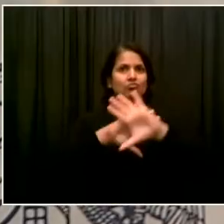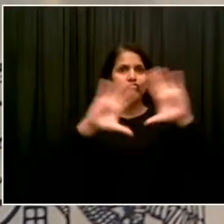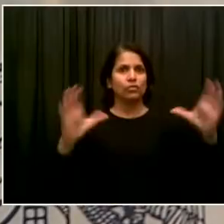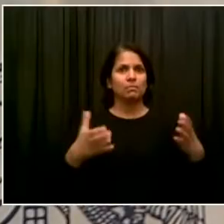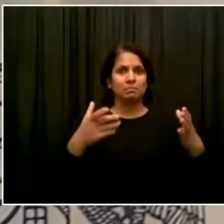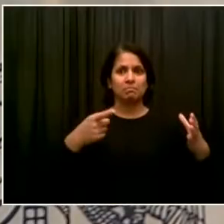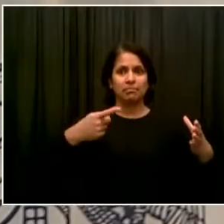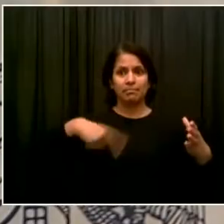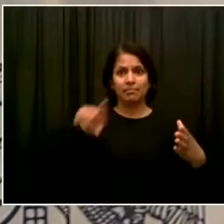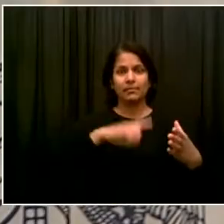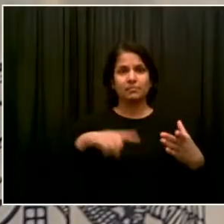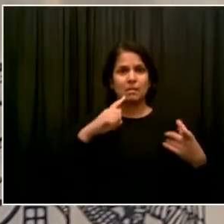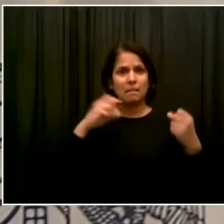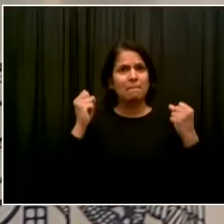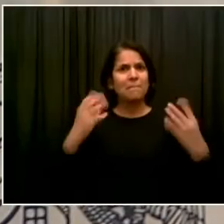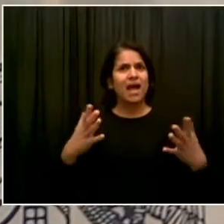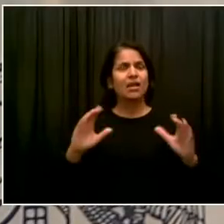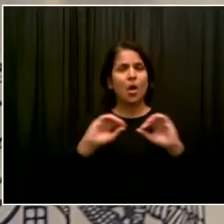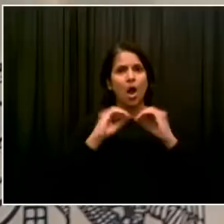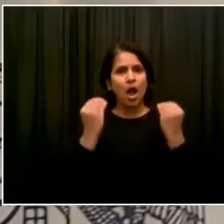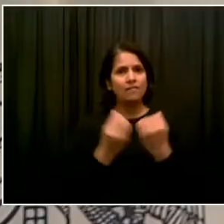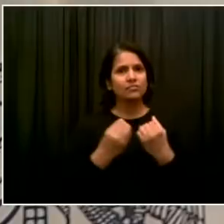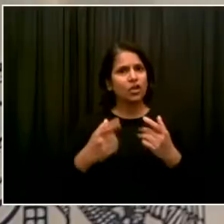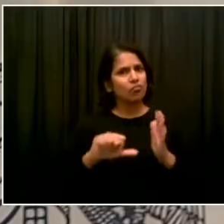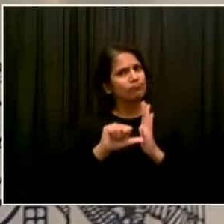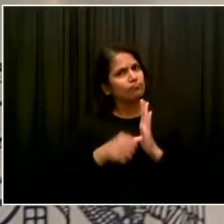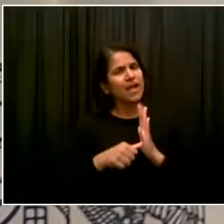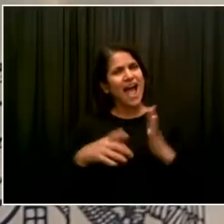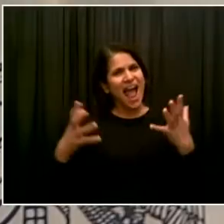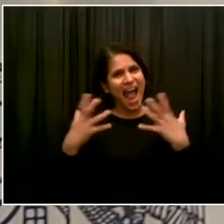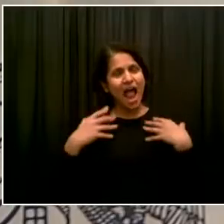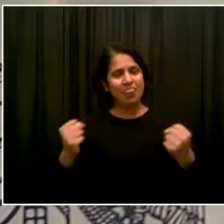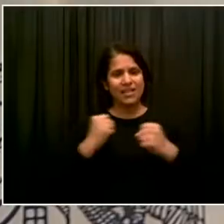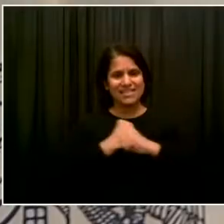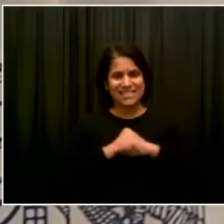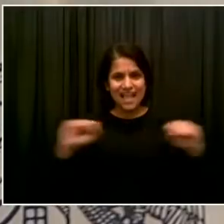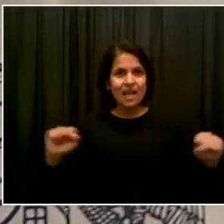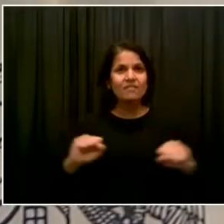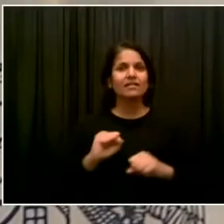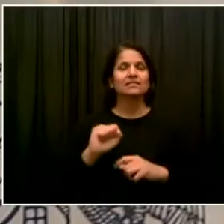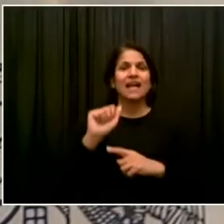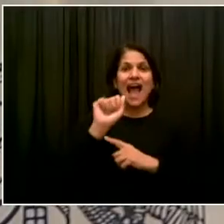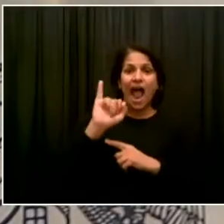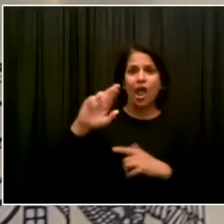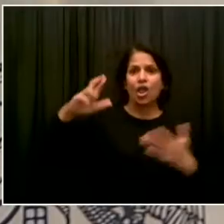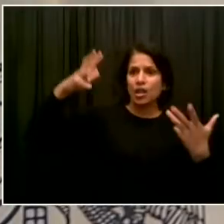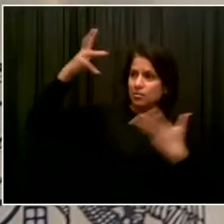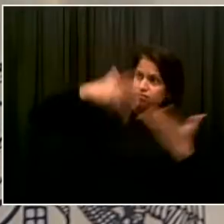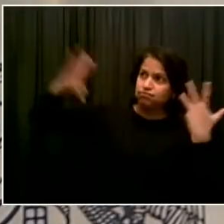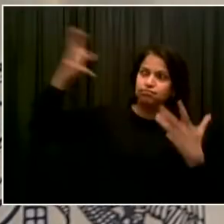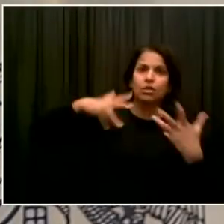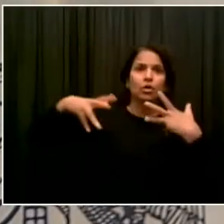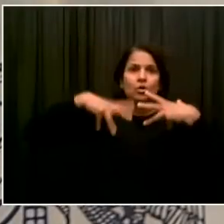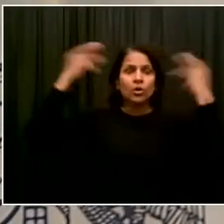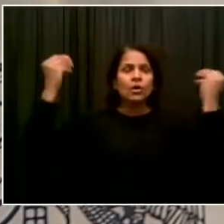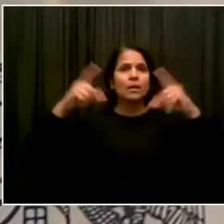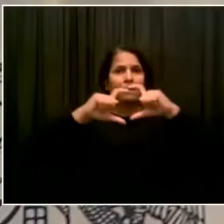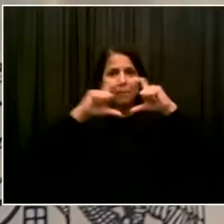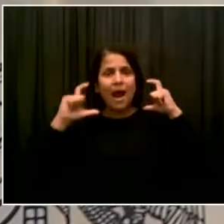VACCINATED. WE HAVE A CITY WORKFORCE THAT WORKS IN LOCATIONS WHERE THERE IS A REAL FOCUS ON HEALTH